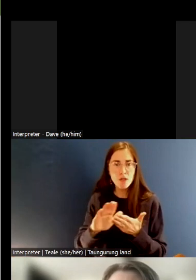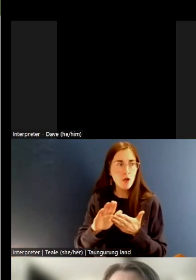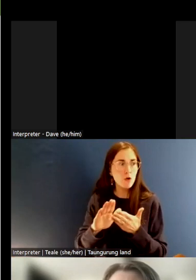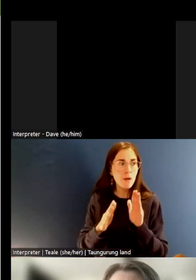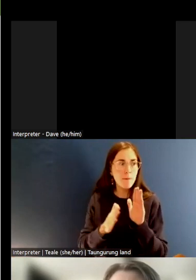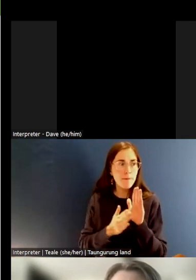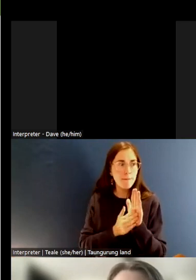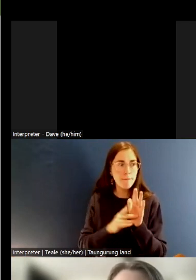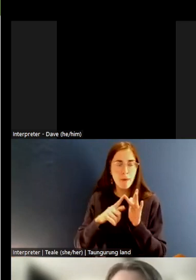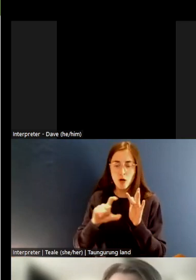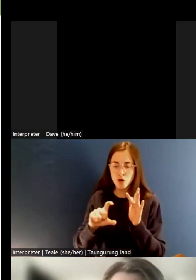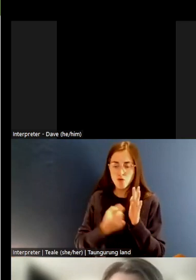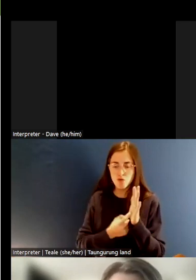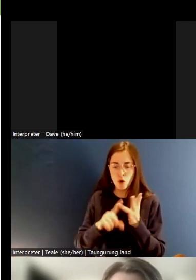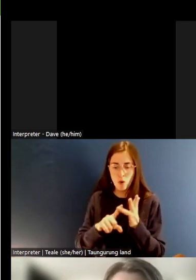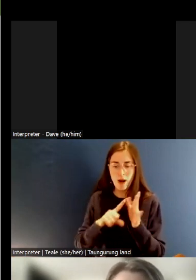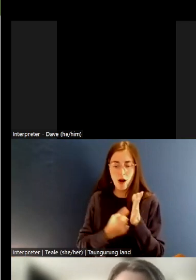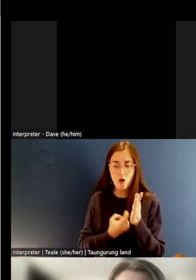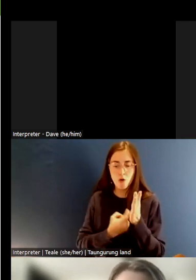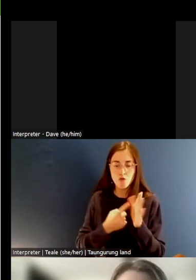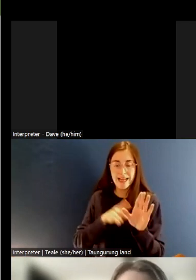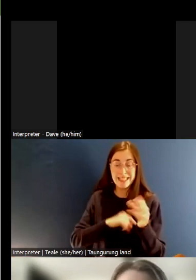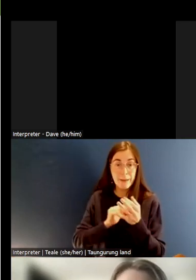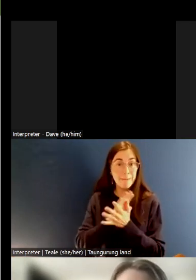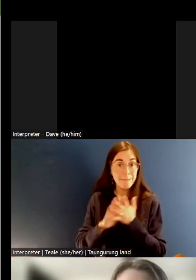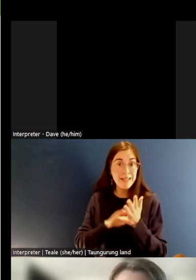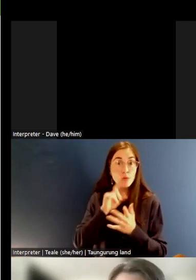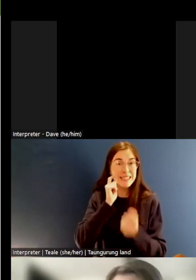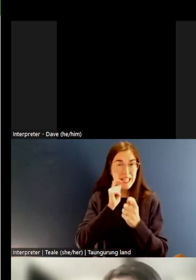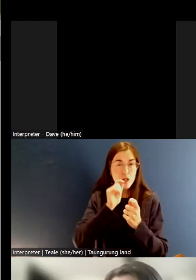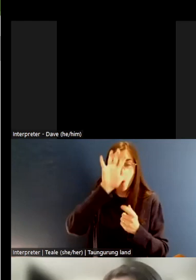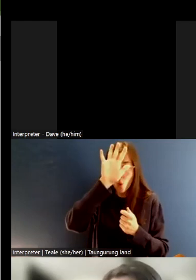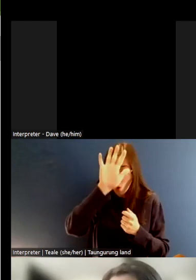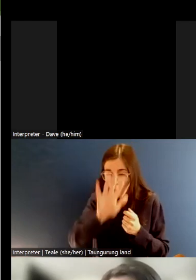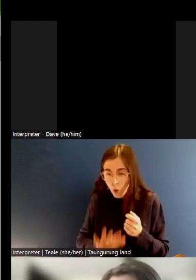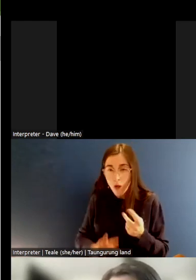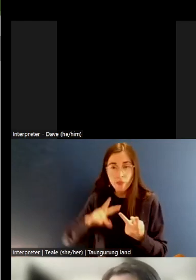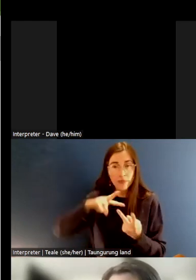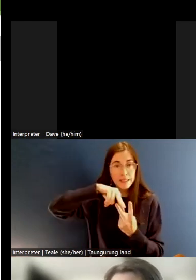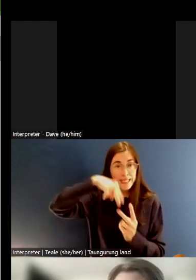That is looking at all the DNA, and that's that chromosomal type inheritance we talked about